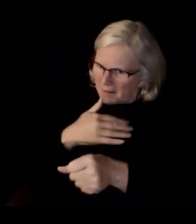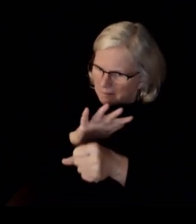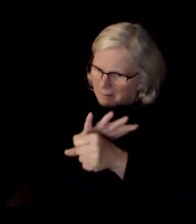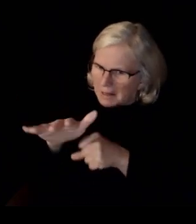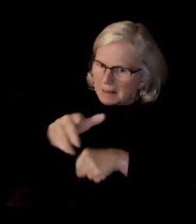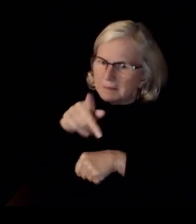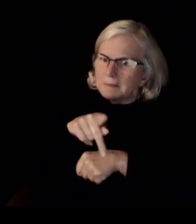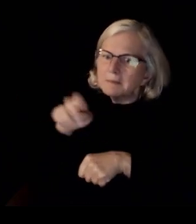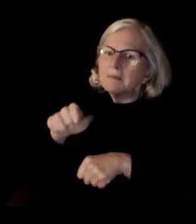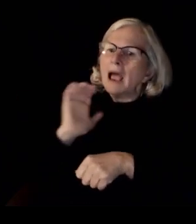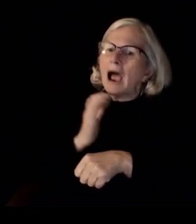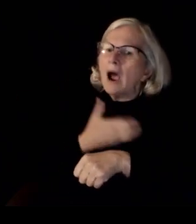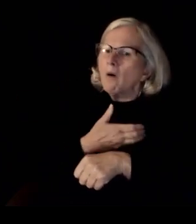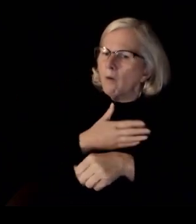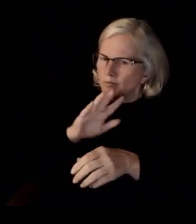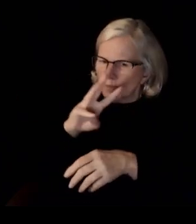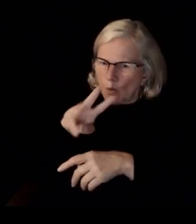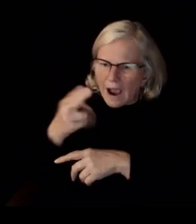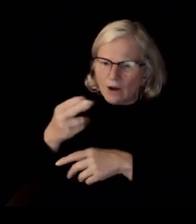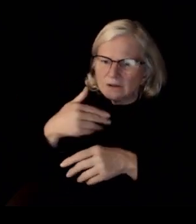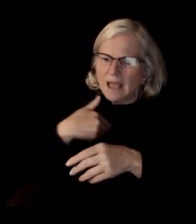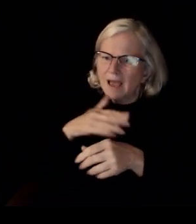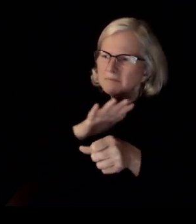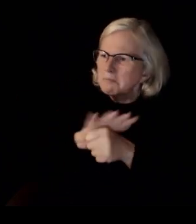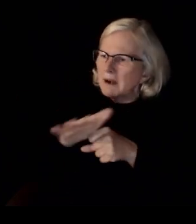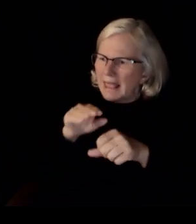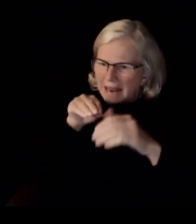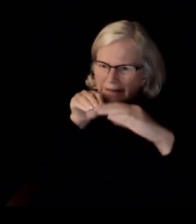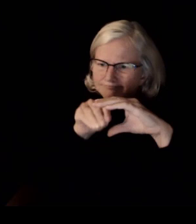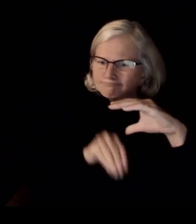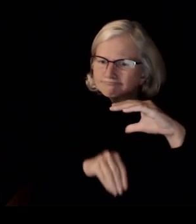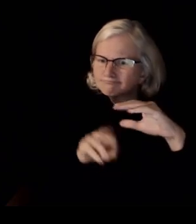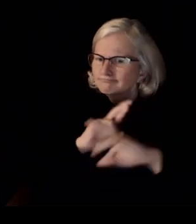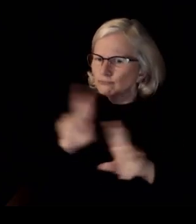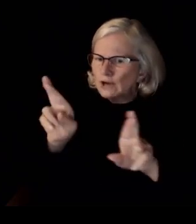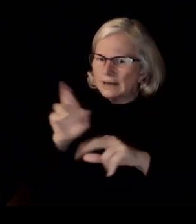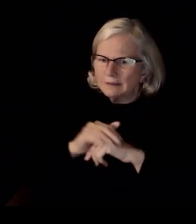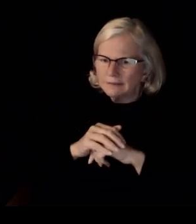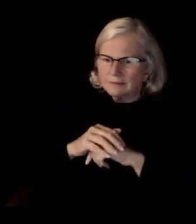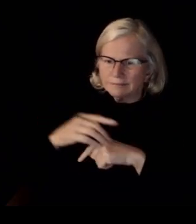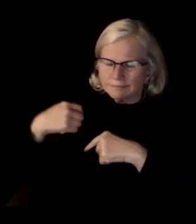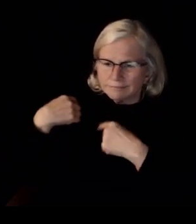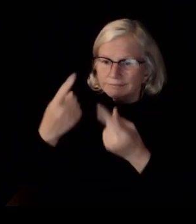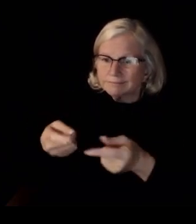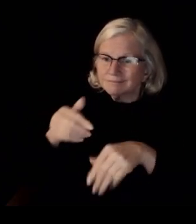hospitals, clinics, and long-term term care facilities with PPE and day cares food shelves